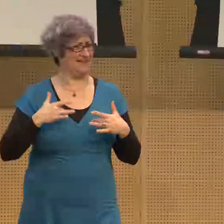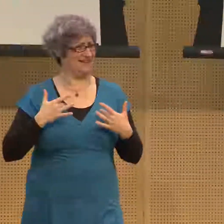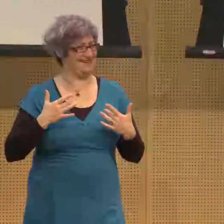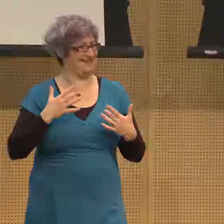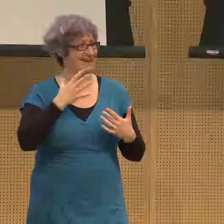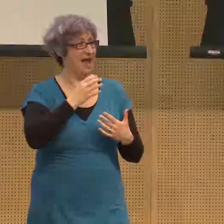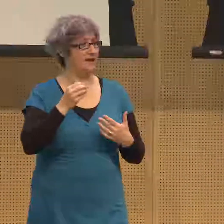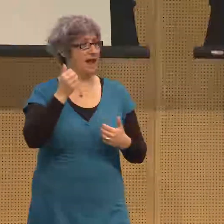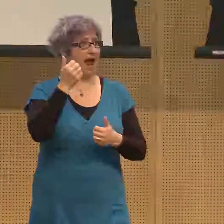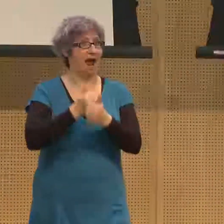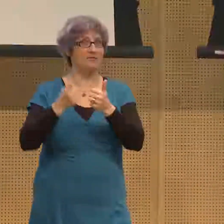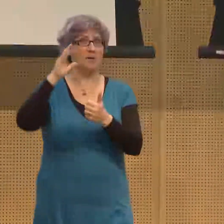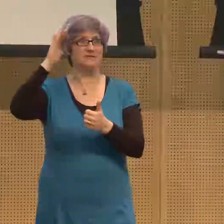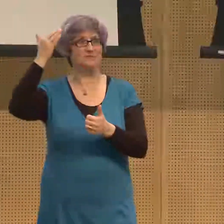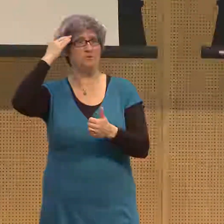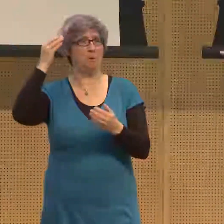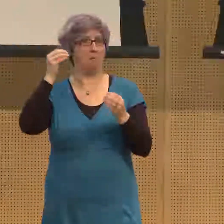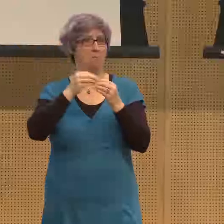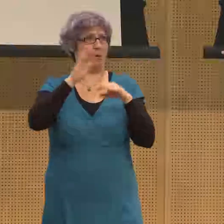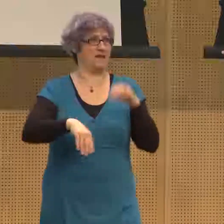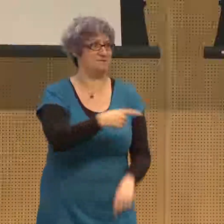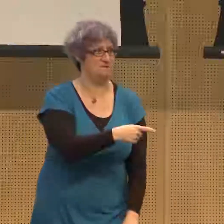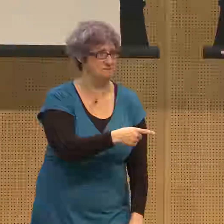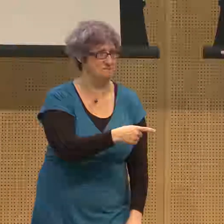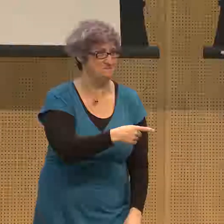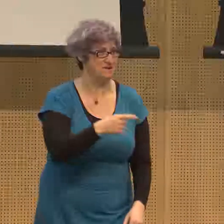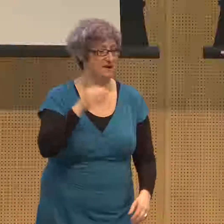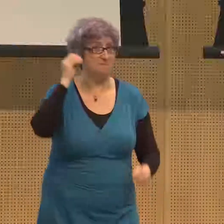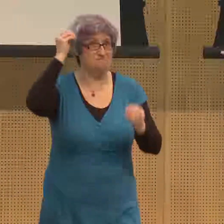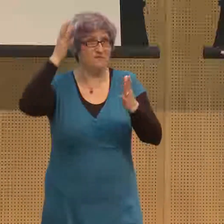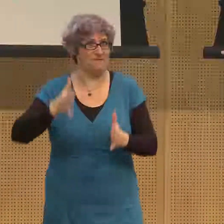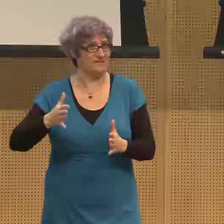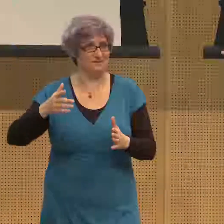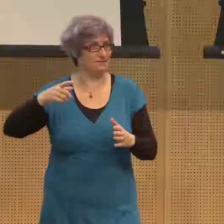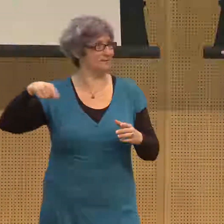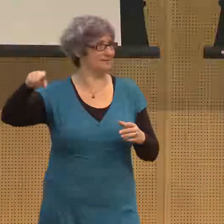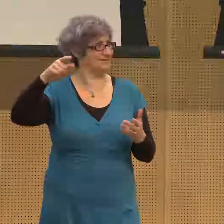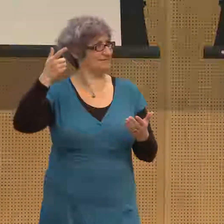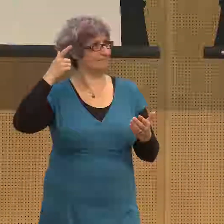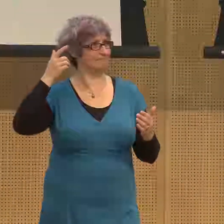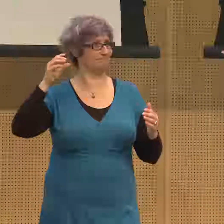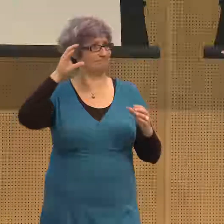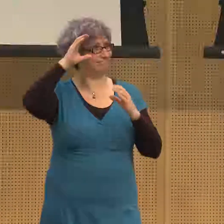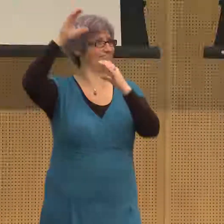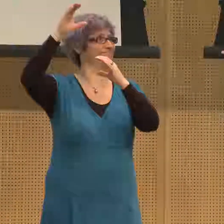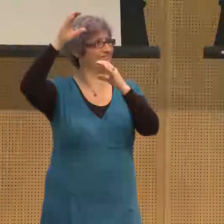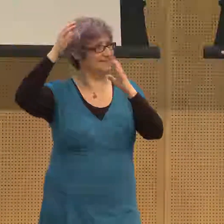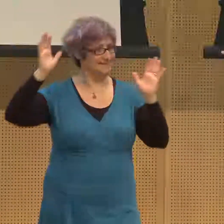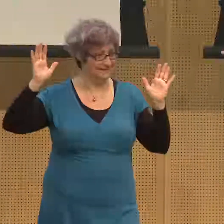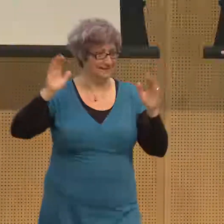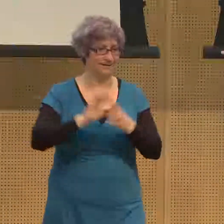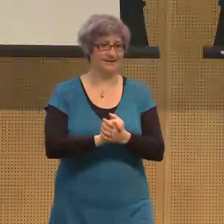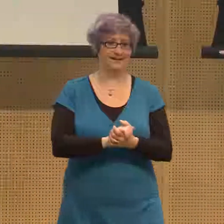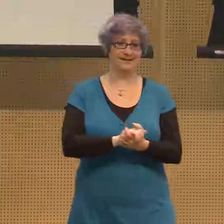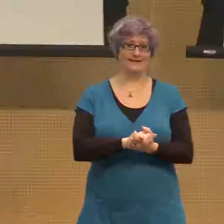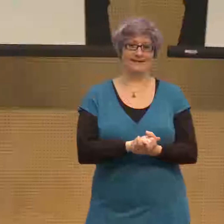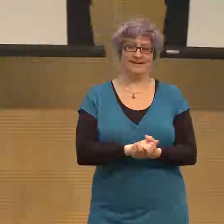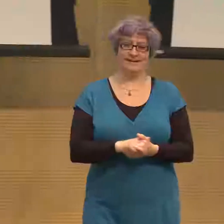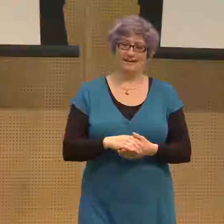to be researching this kind of thing. And while it's unsettling, it's also really nice. There are people around you that are experts